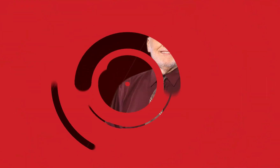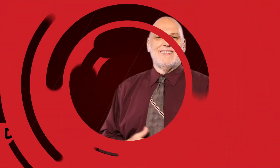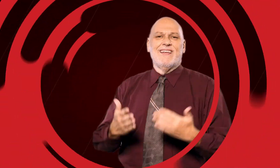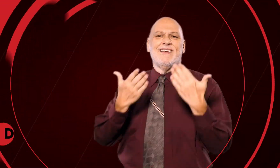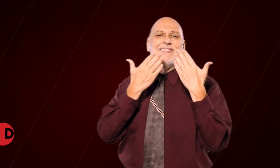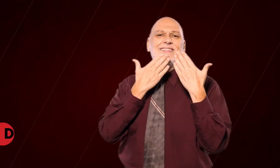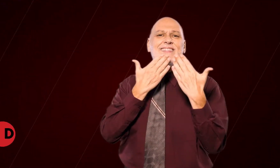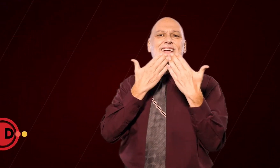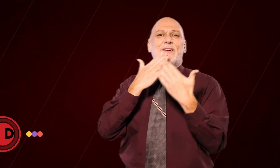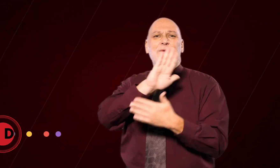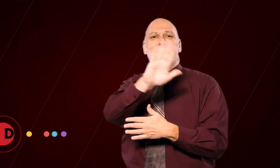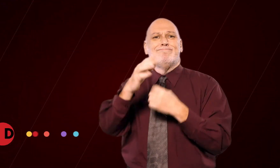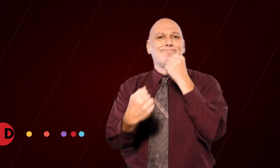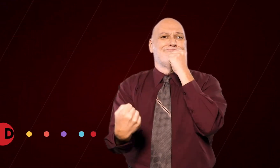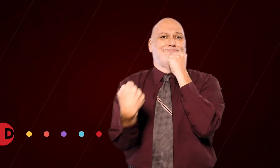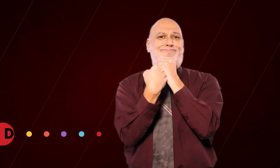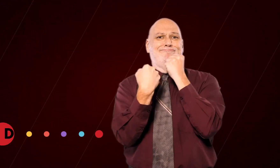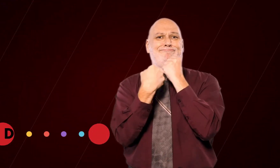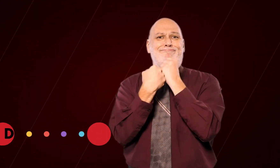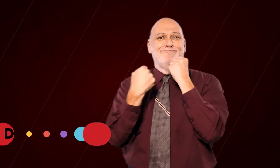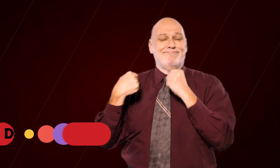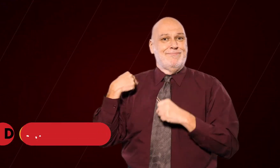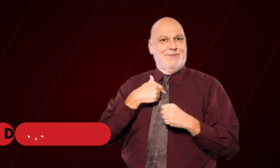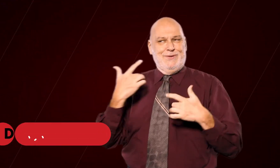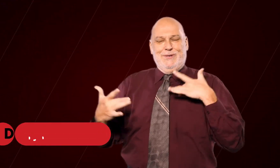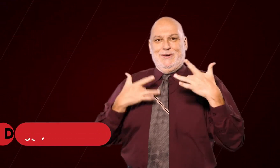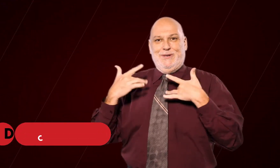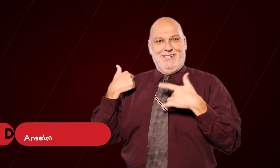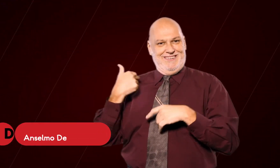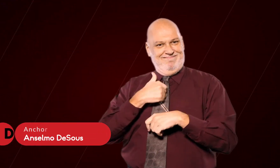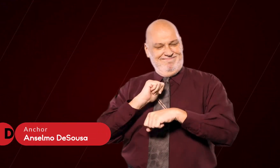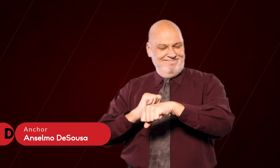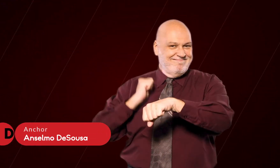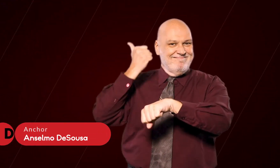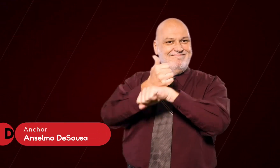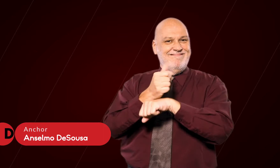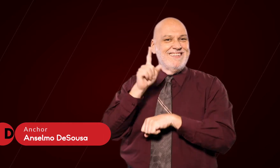[Anselmo]: Thank you for your support,